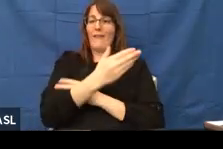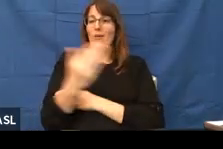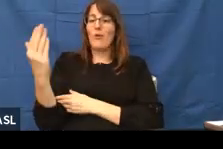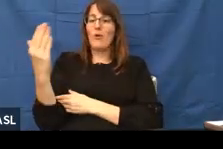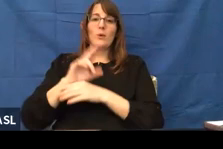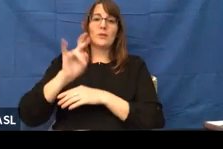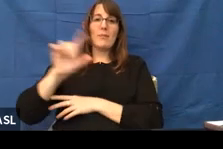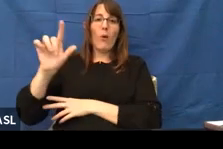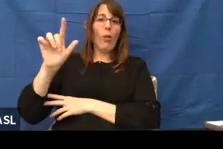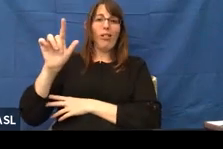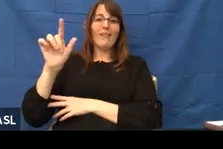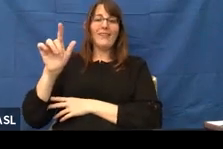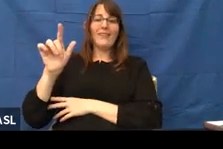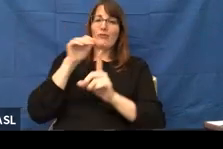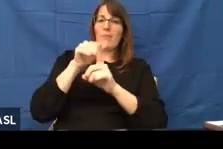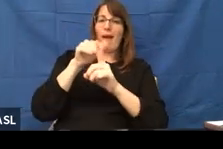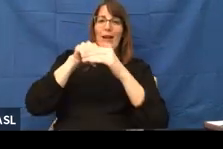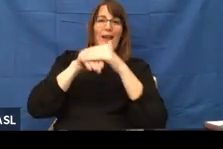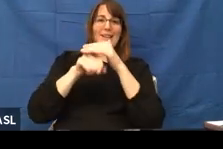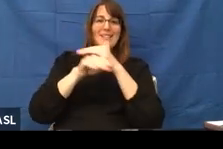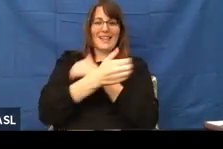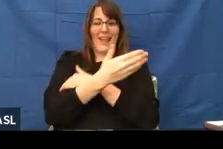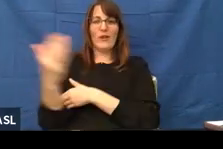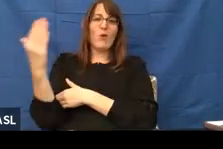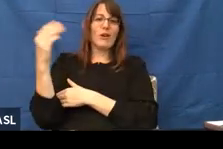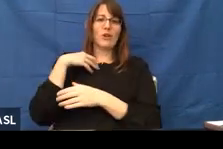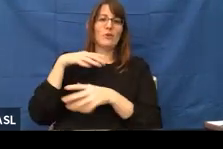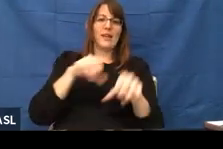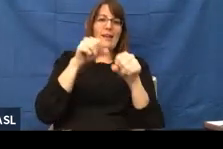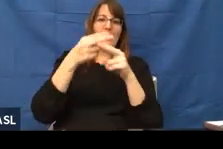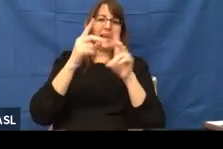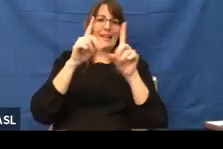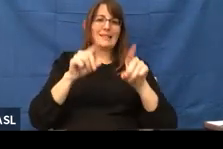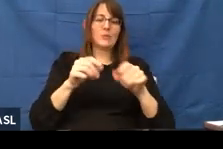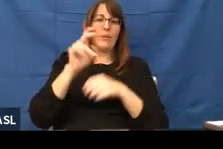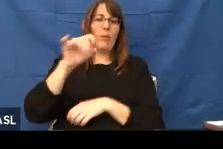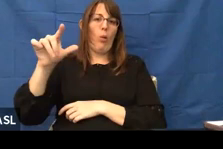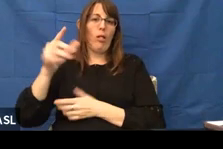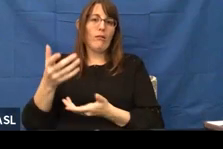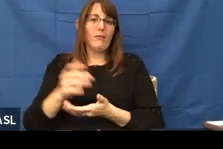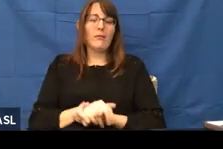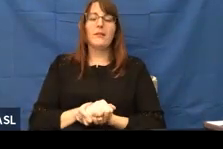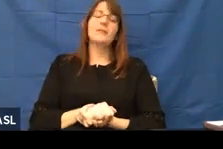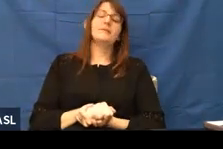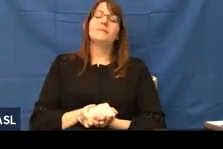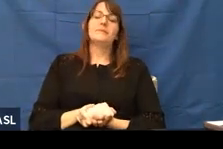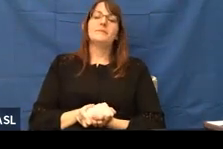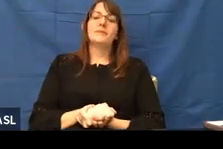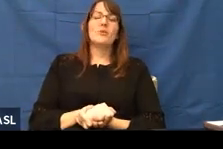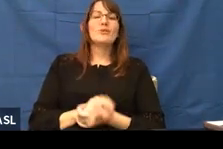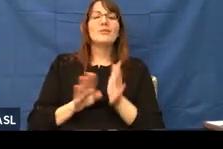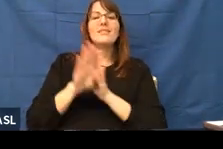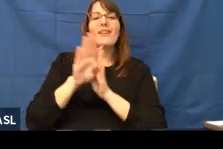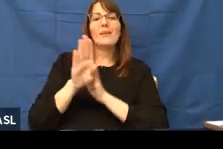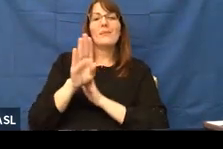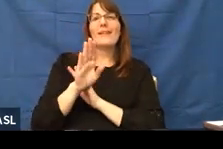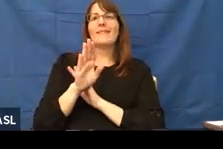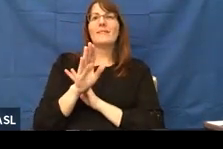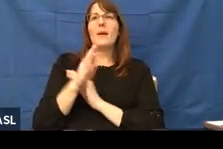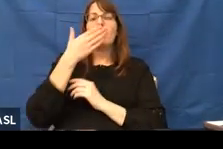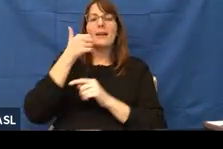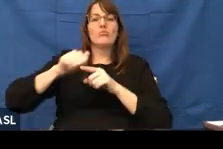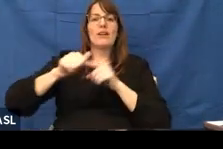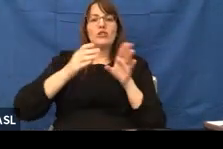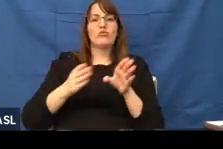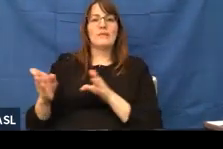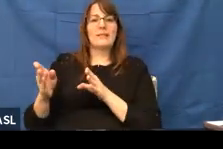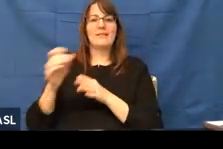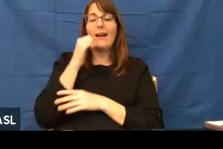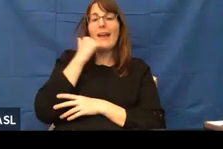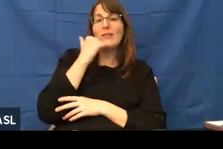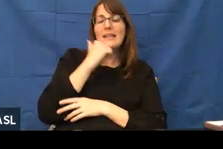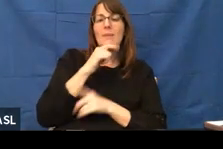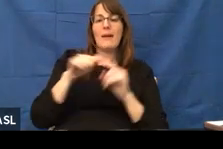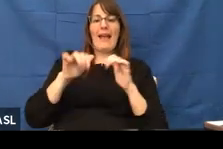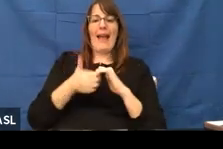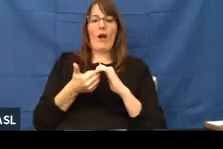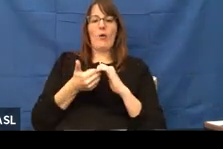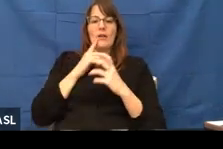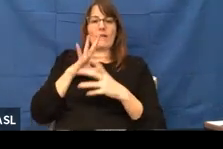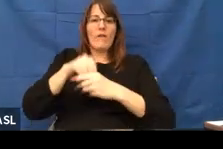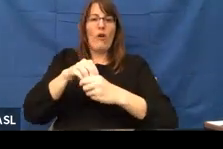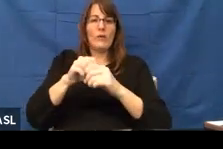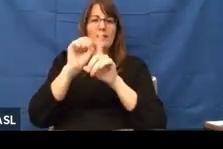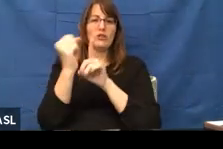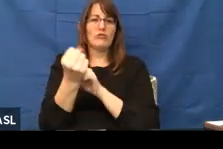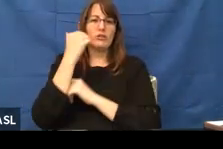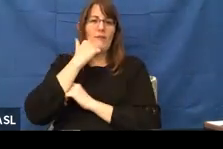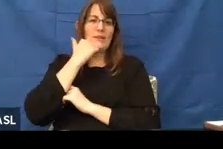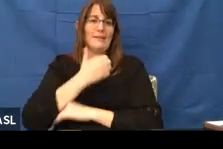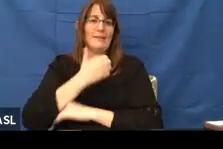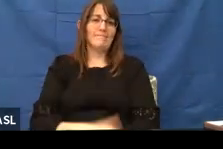Jewyl Alderson Clarke, SDCOE: Here's a reminder, how to get in. And that's the warm up. Will you take attendance is for them to get into those right so developing routines isn't just a day to day piece but you know how they engage with that material on a regular basis.